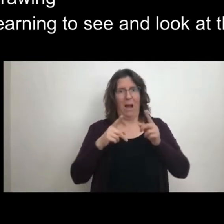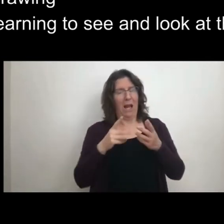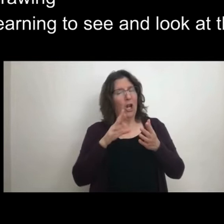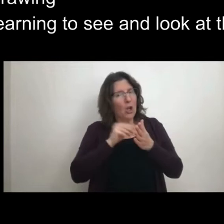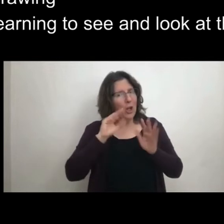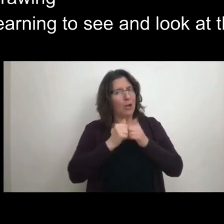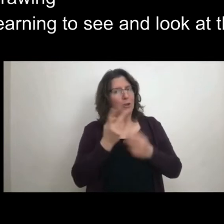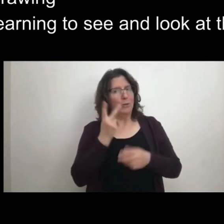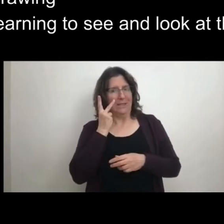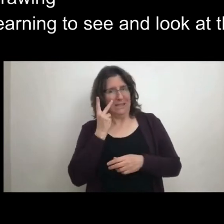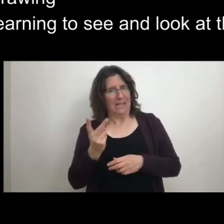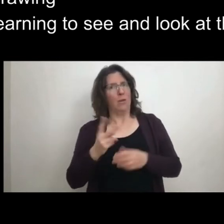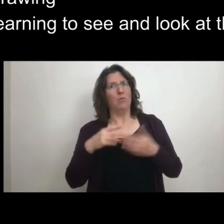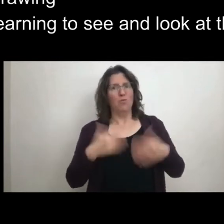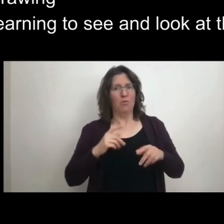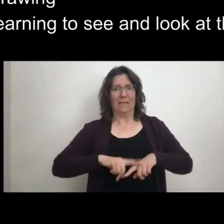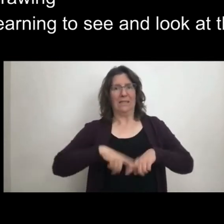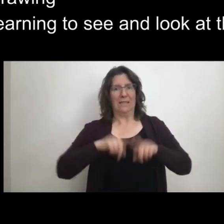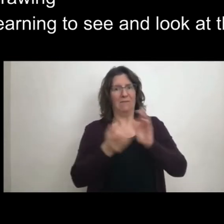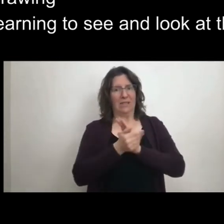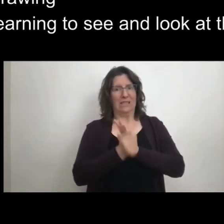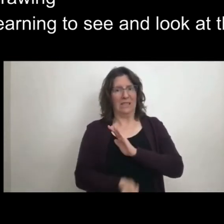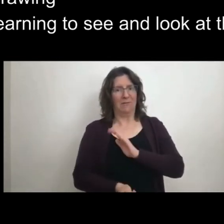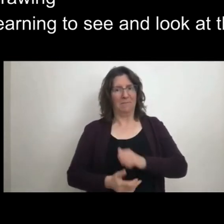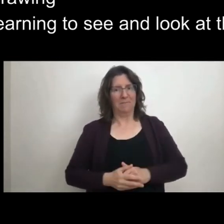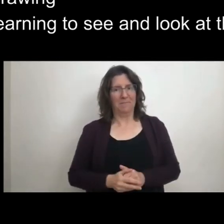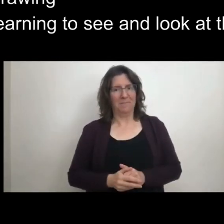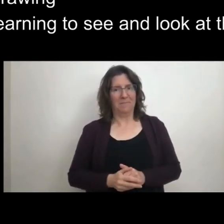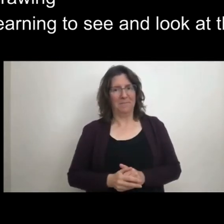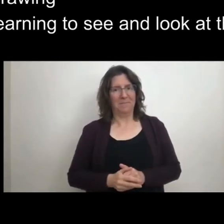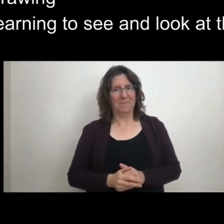but they needed to learn HOW to "see." Which is a different skill altogether!